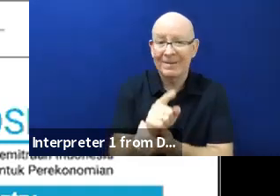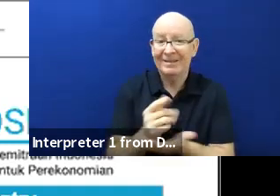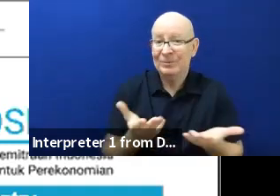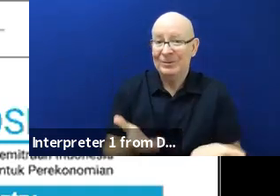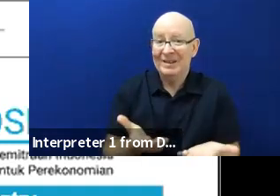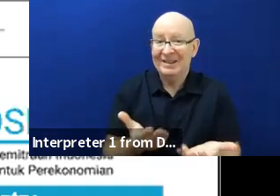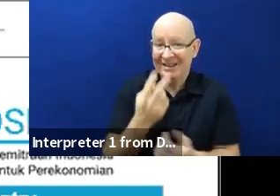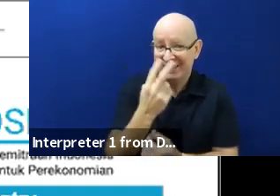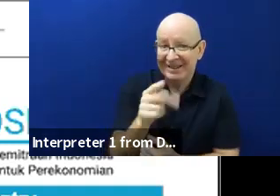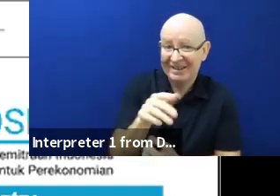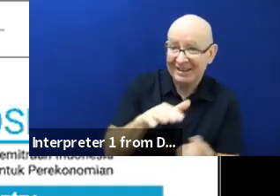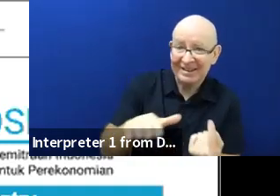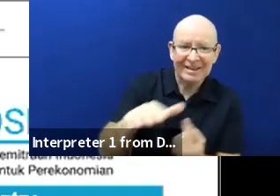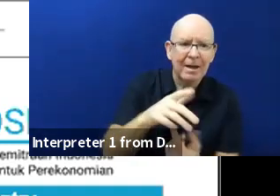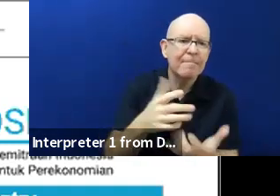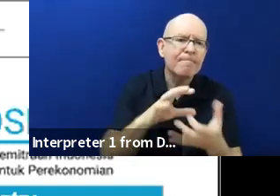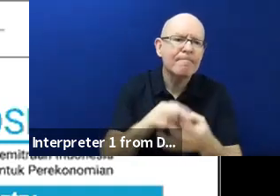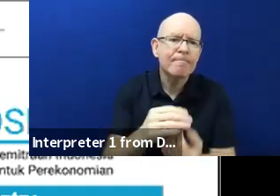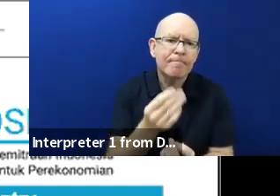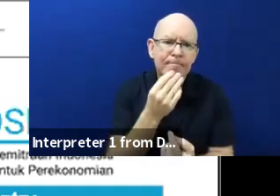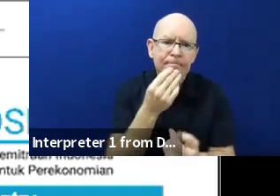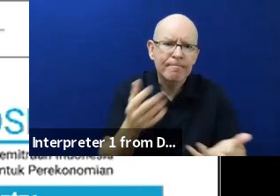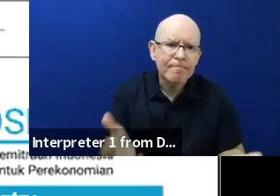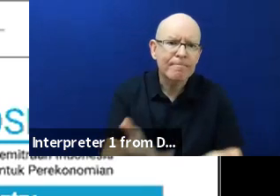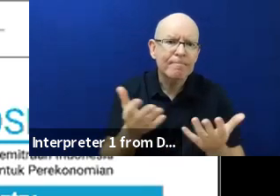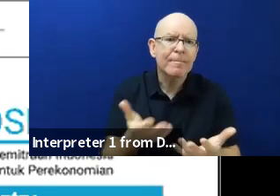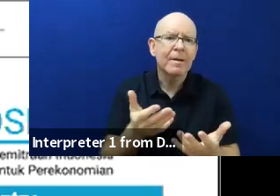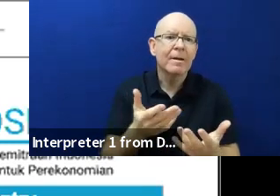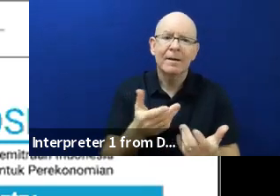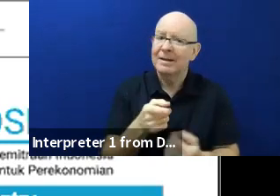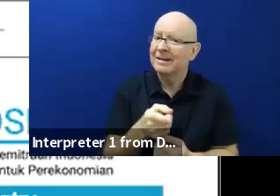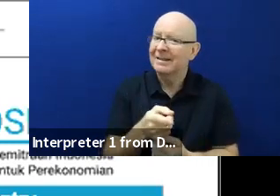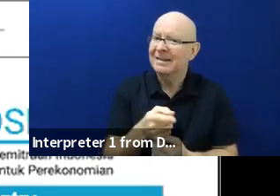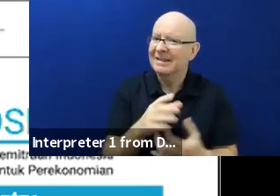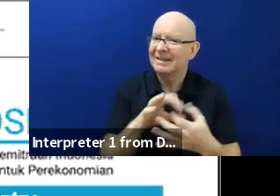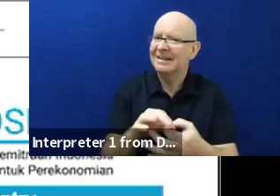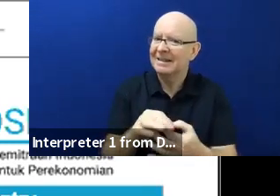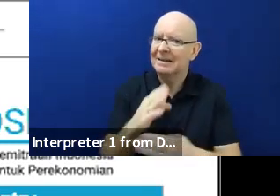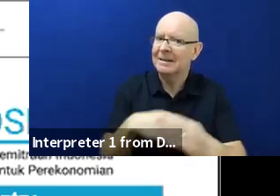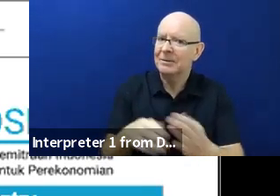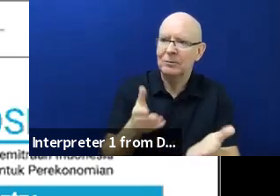there was specifically a question about the contribution that family members provide